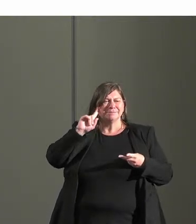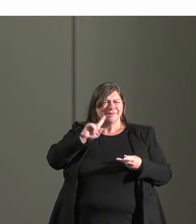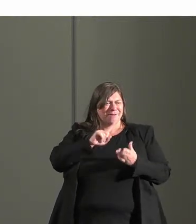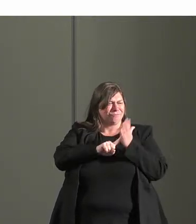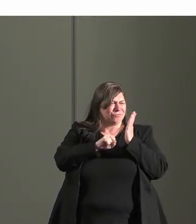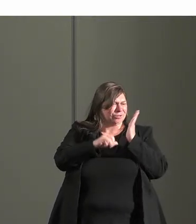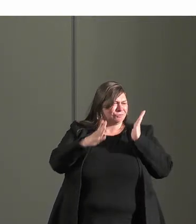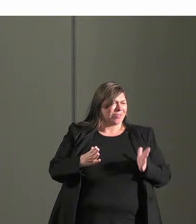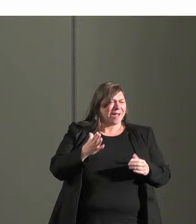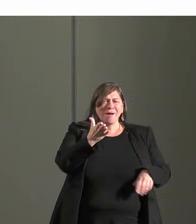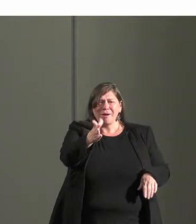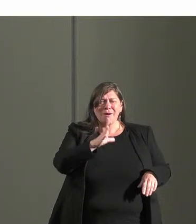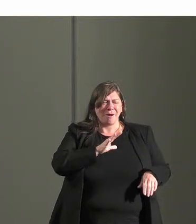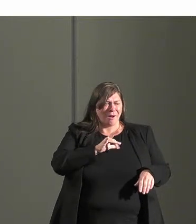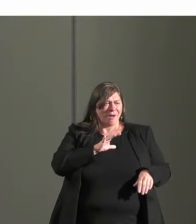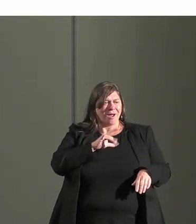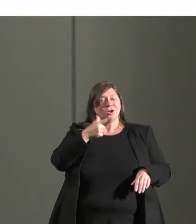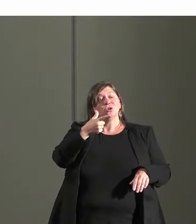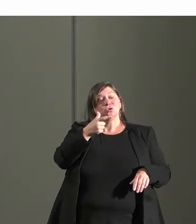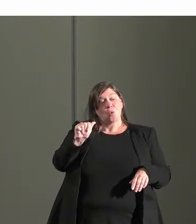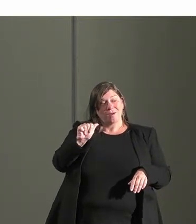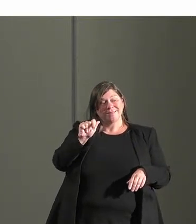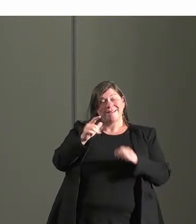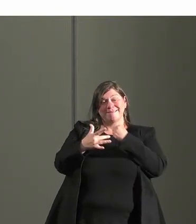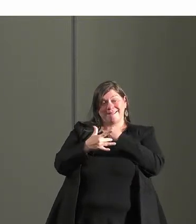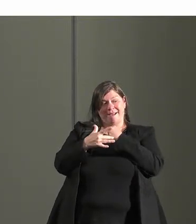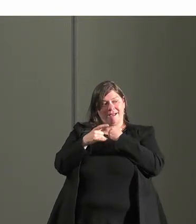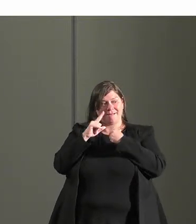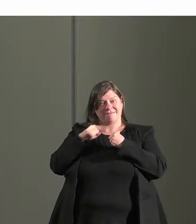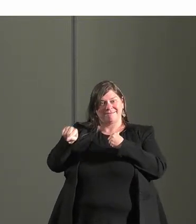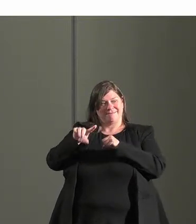NT ID and RIT and deaf researchers there as well as